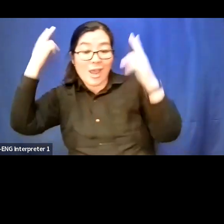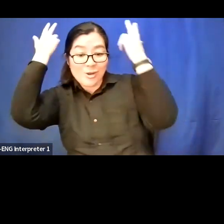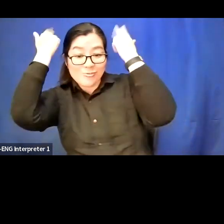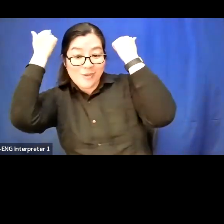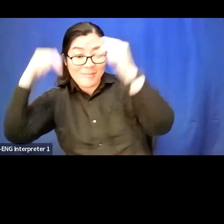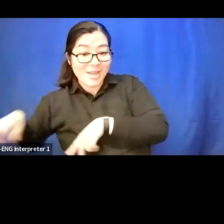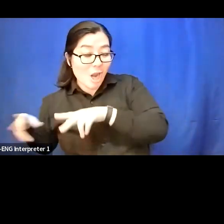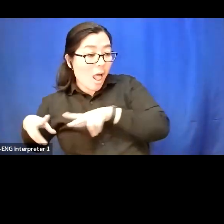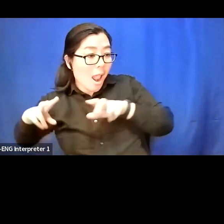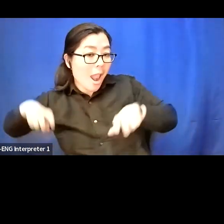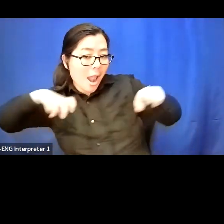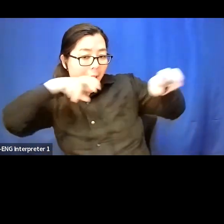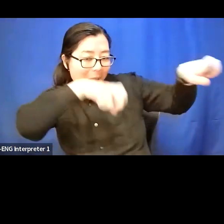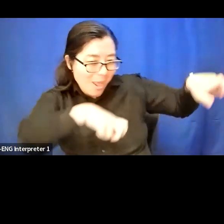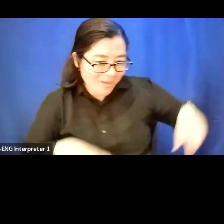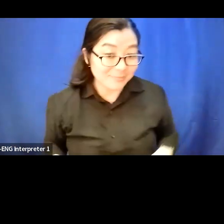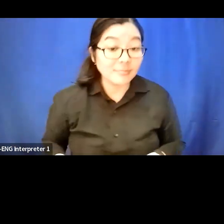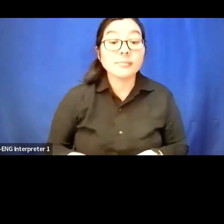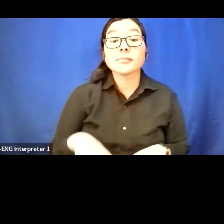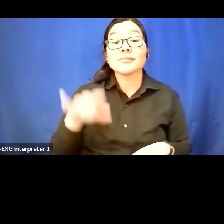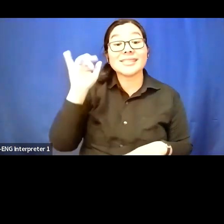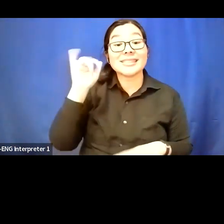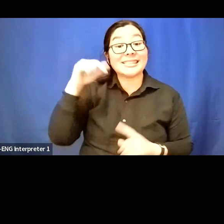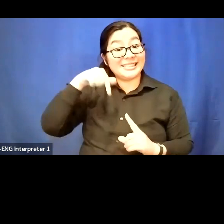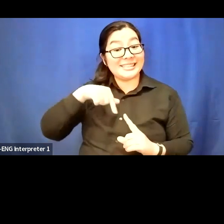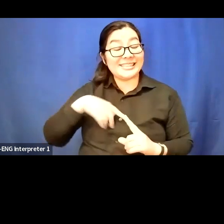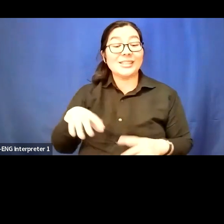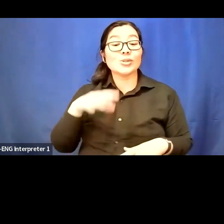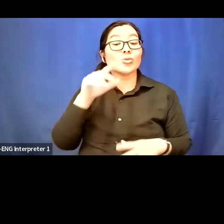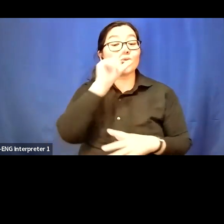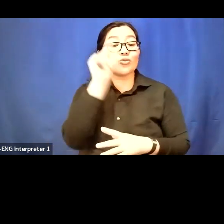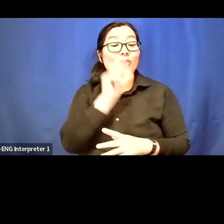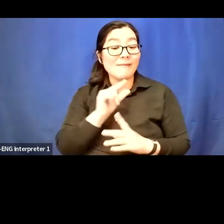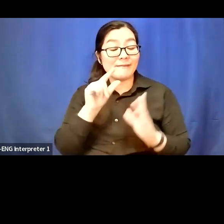And this is a graphic that was illustrated